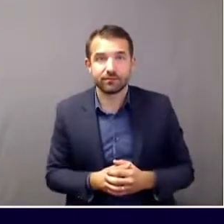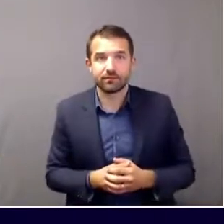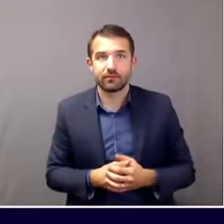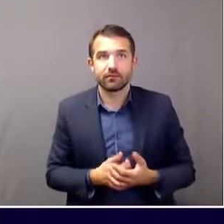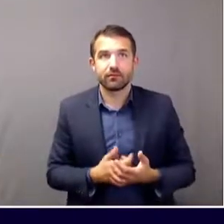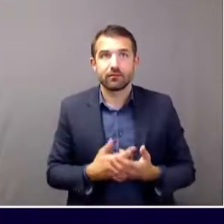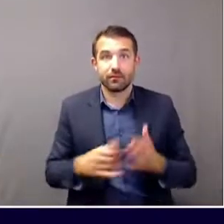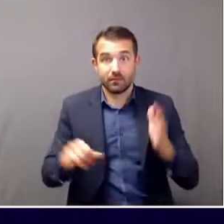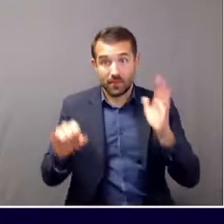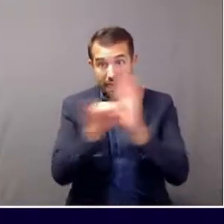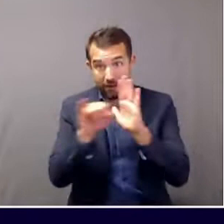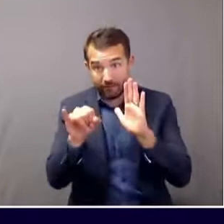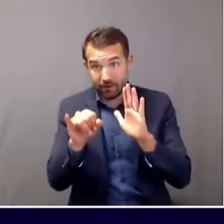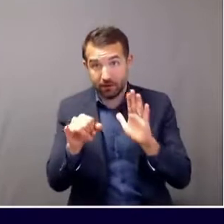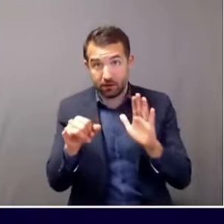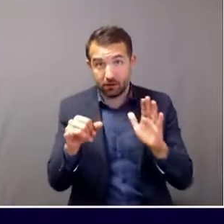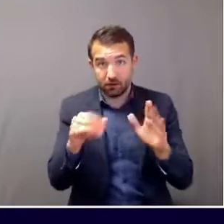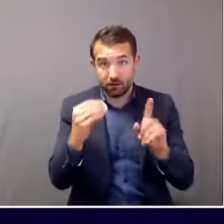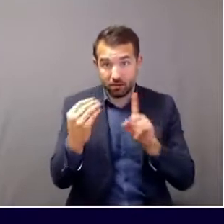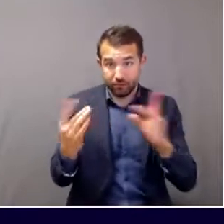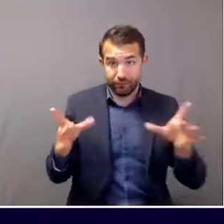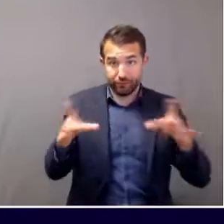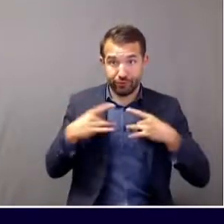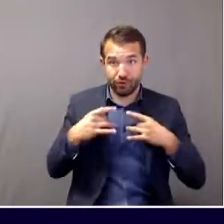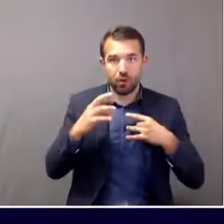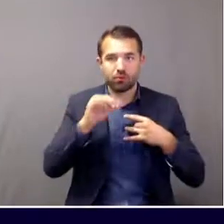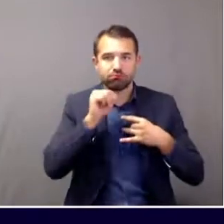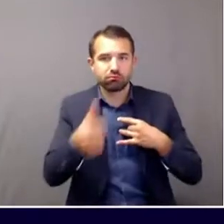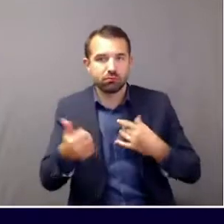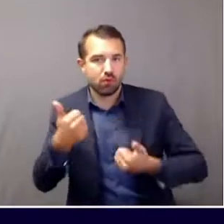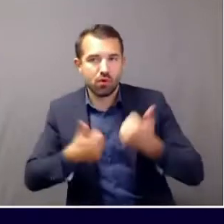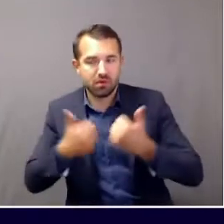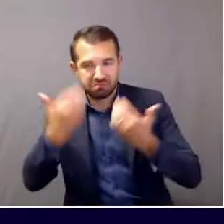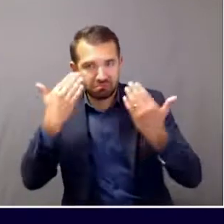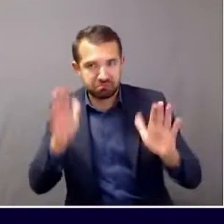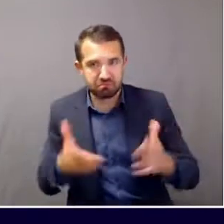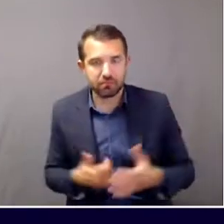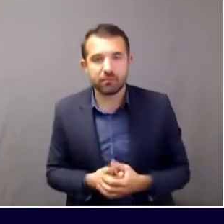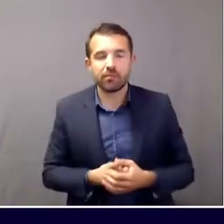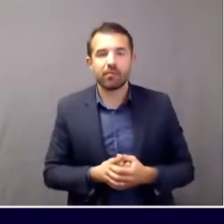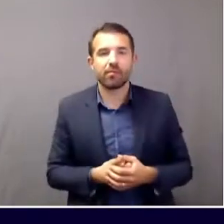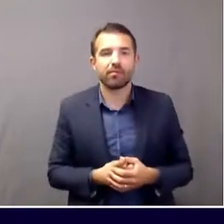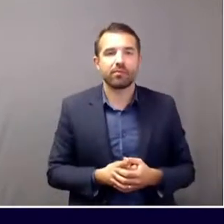and contract because in nineteen during your travels